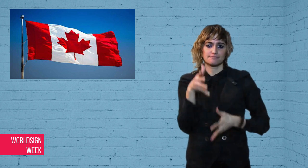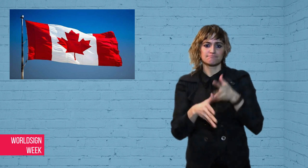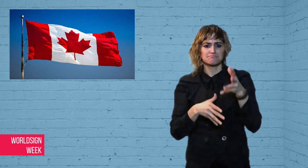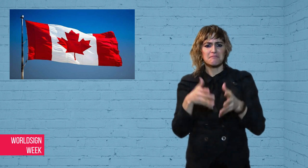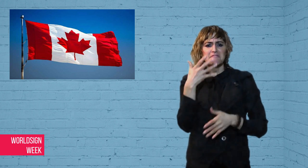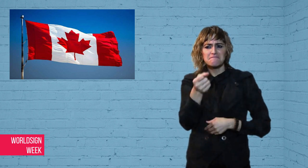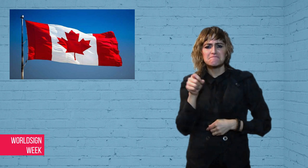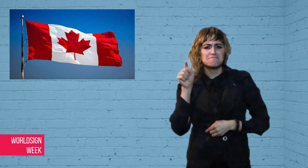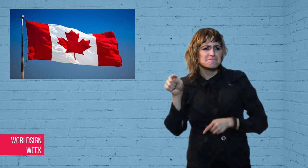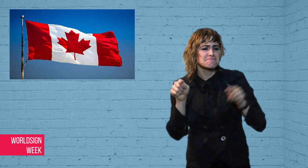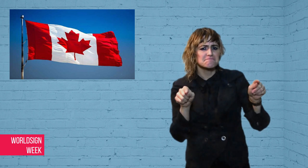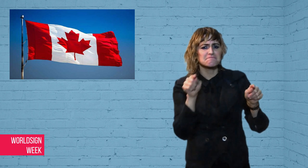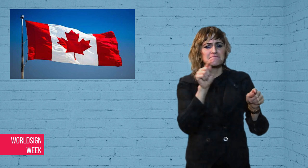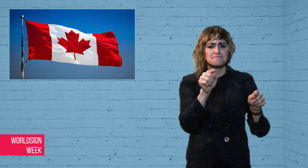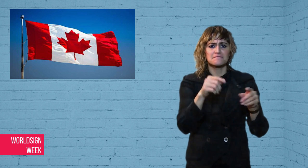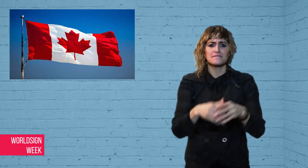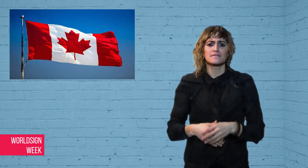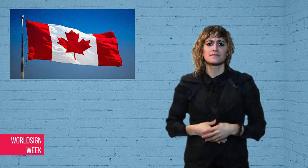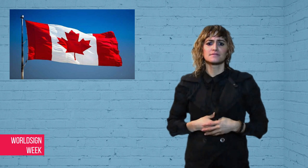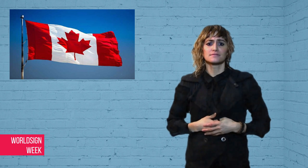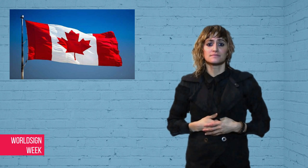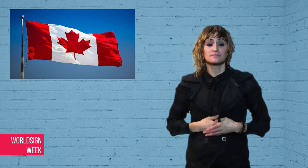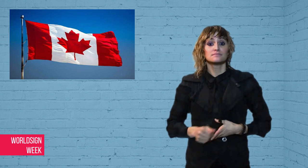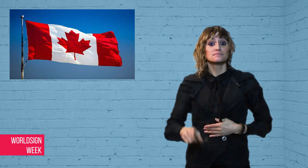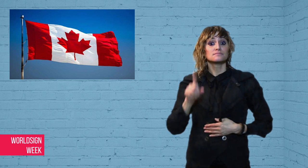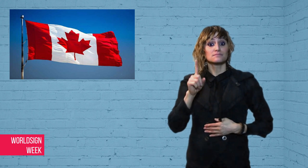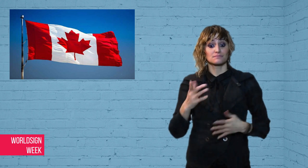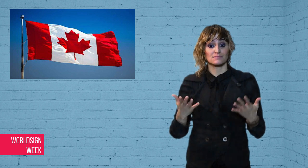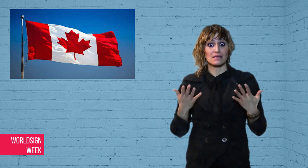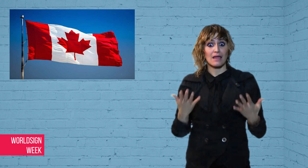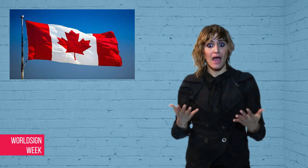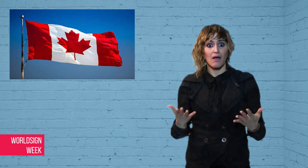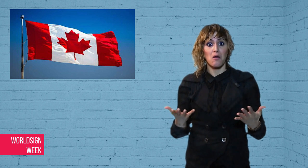status in areas such as education.